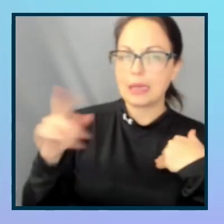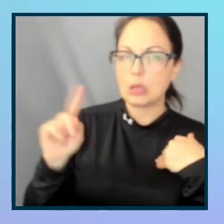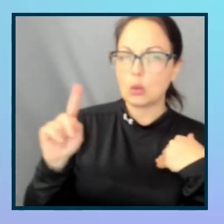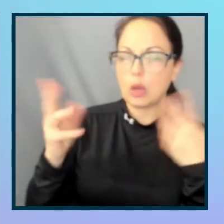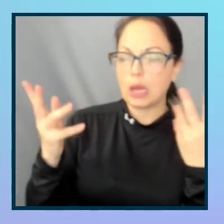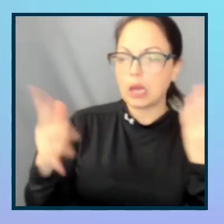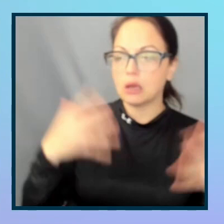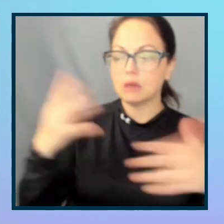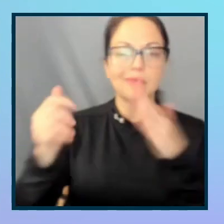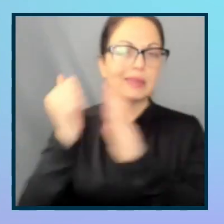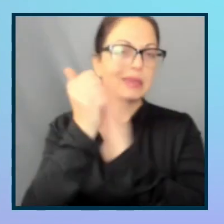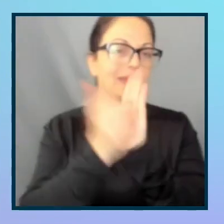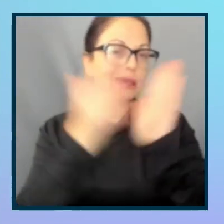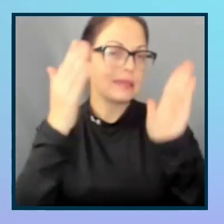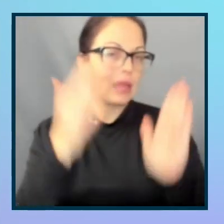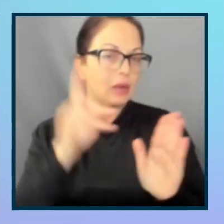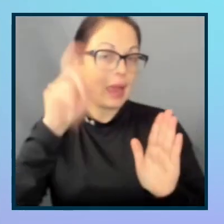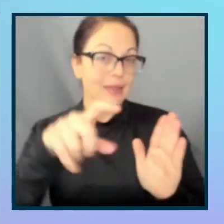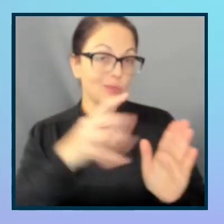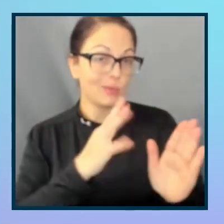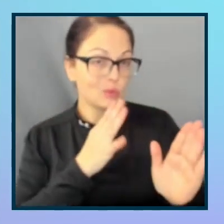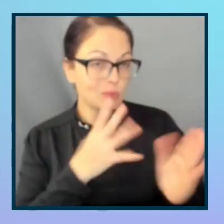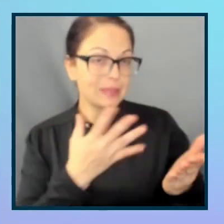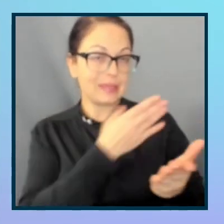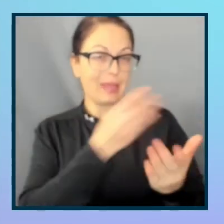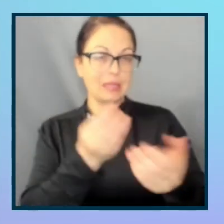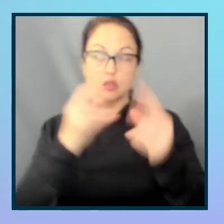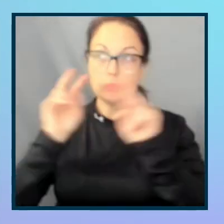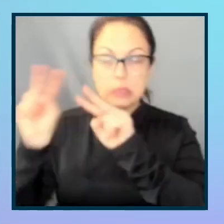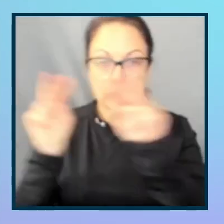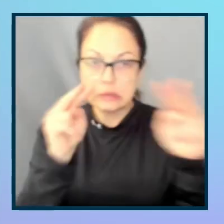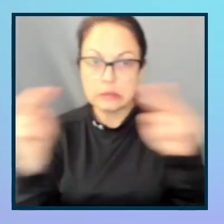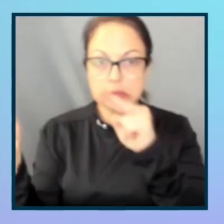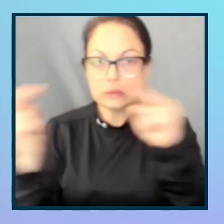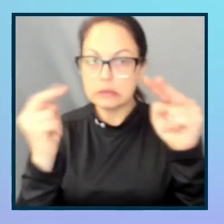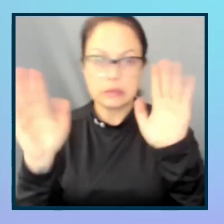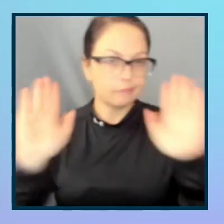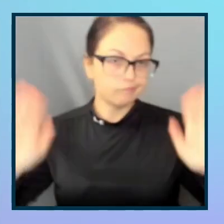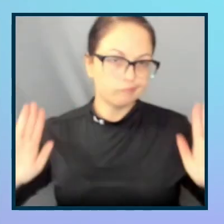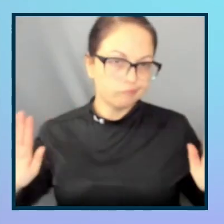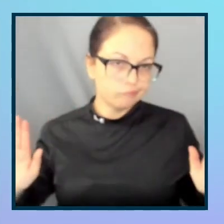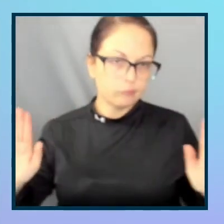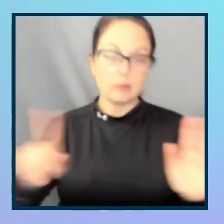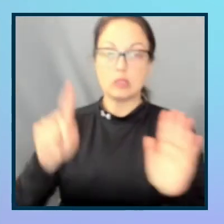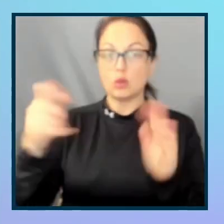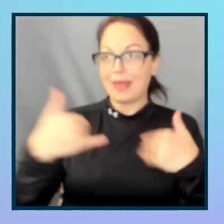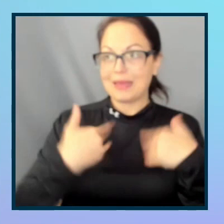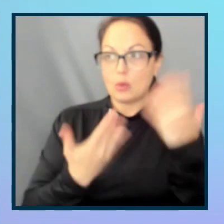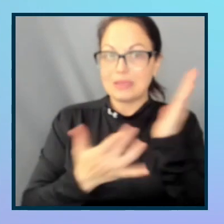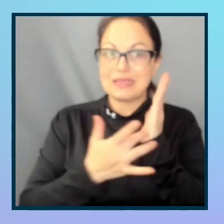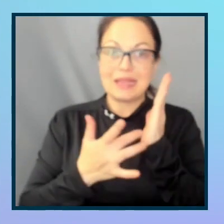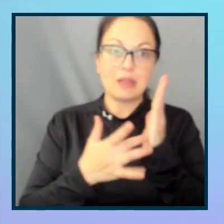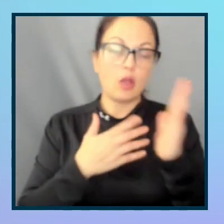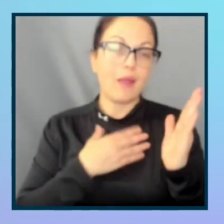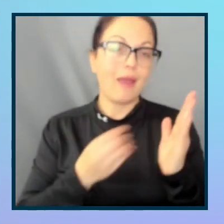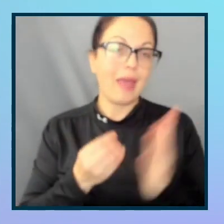to the customer and they had to be seen. So they had to have the technology and the oral communication skills to do this,